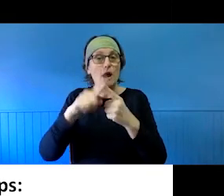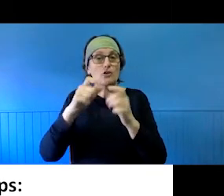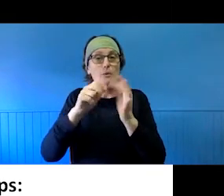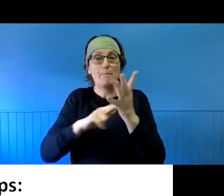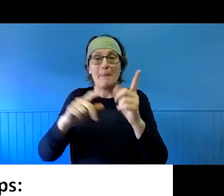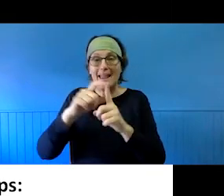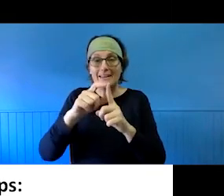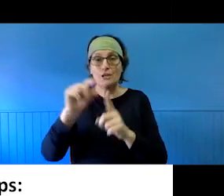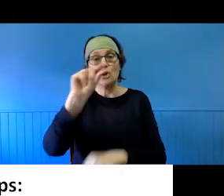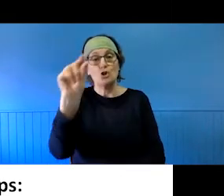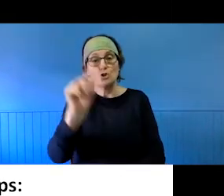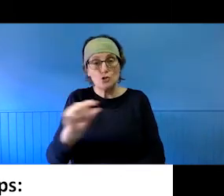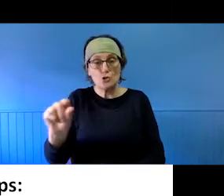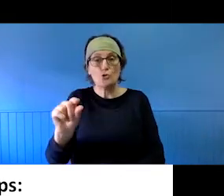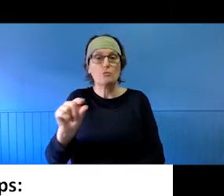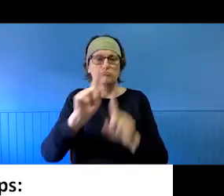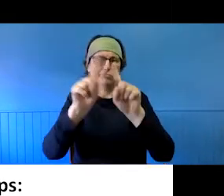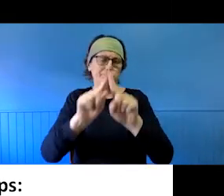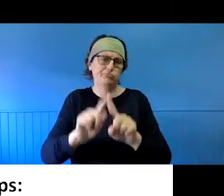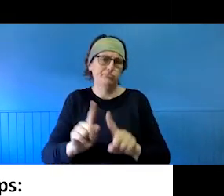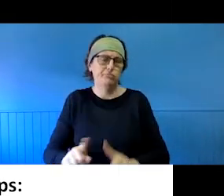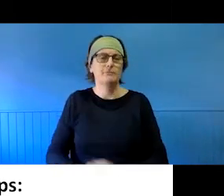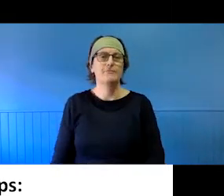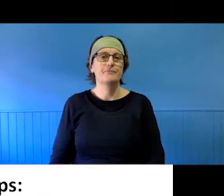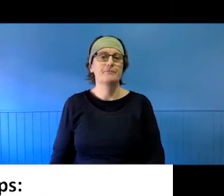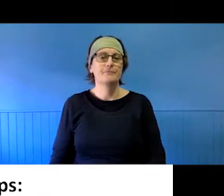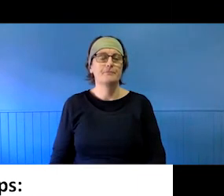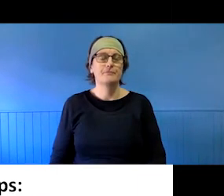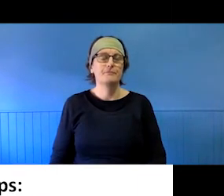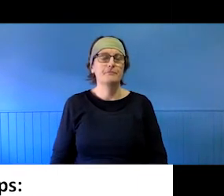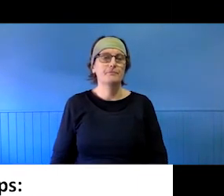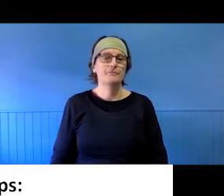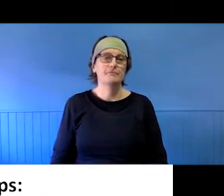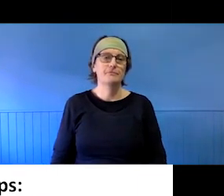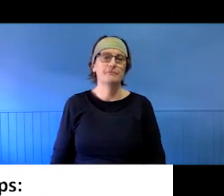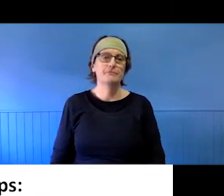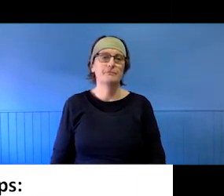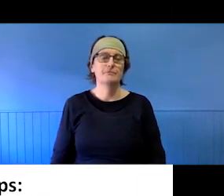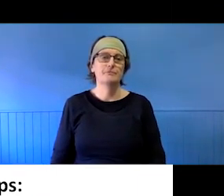Screencast-o-matic, a number of them. When I use technology for my